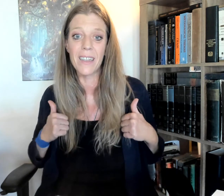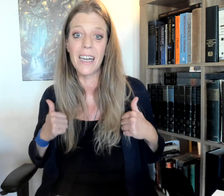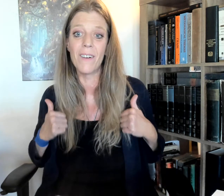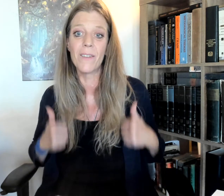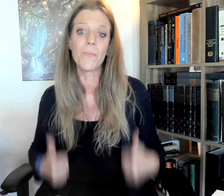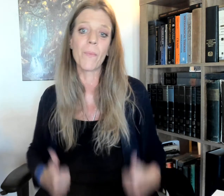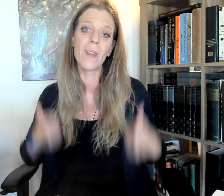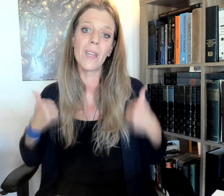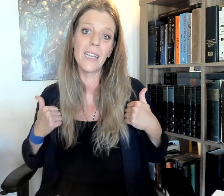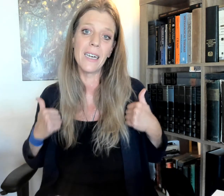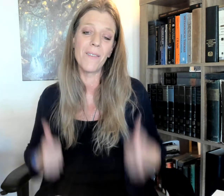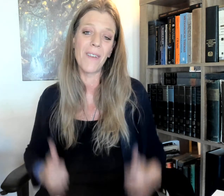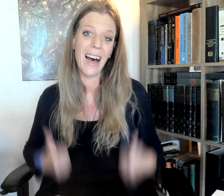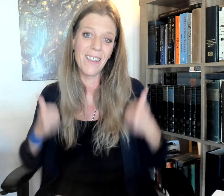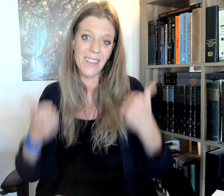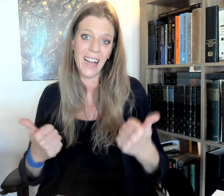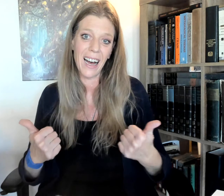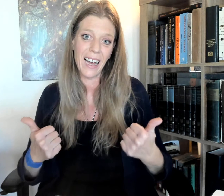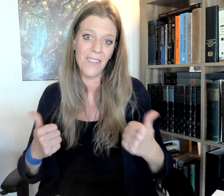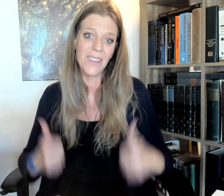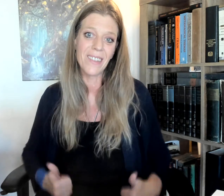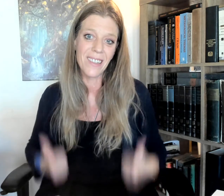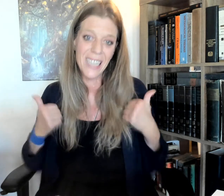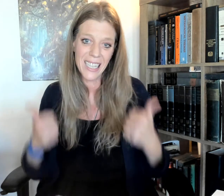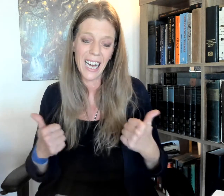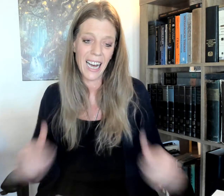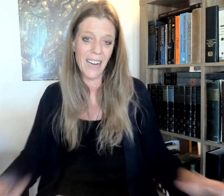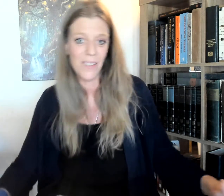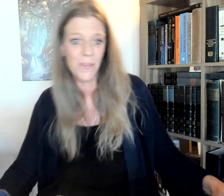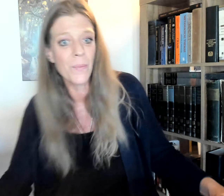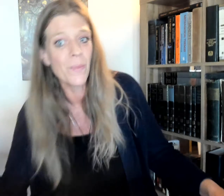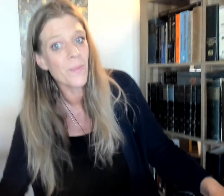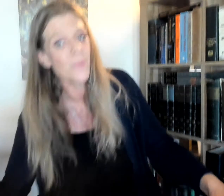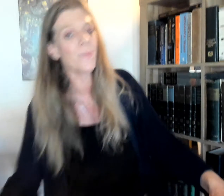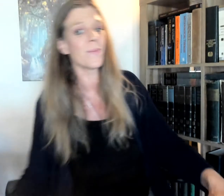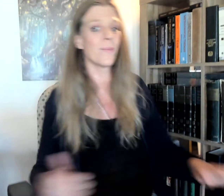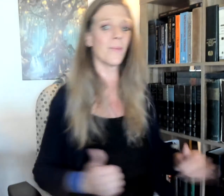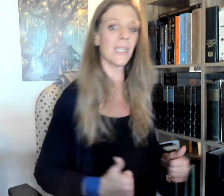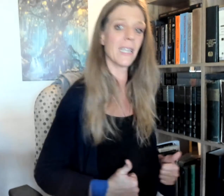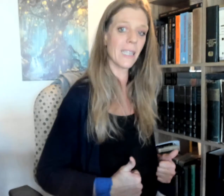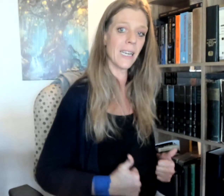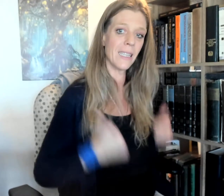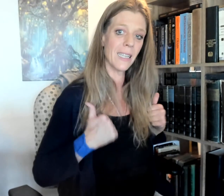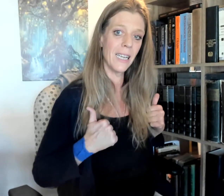LIVE [like "live in a house"] and LIVE [like "alive"]. LIVE